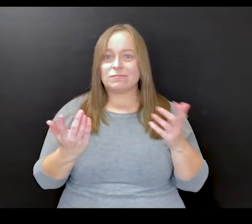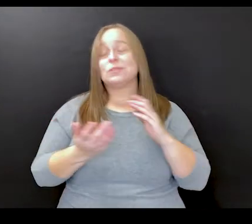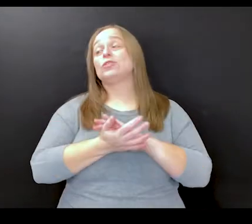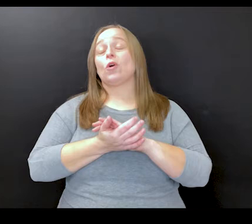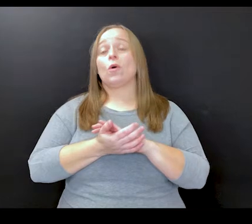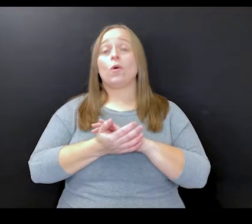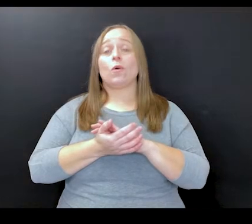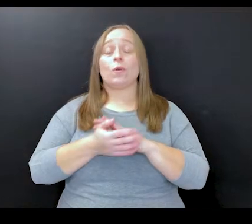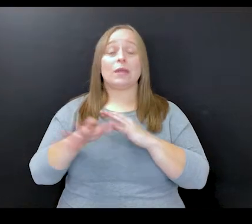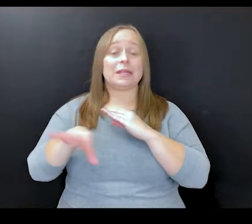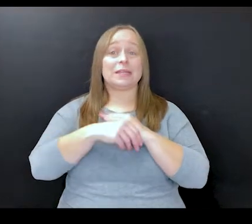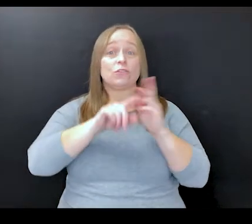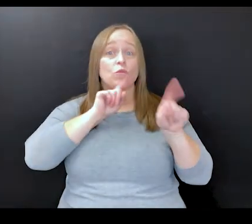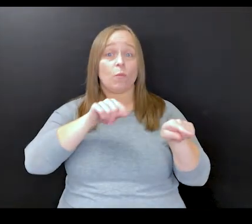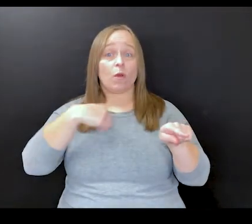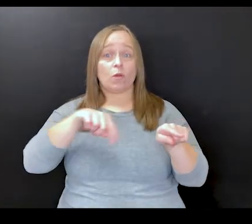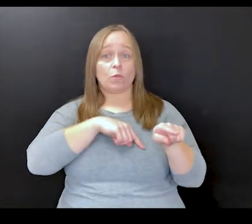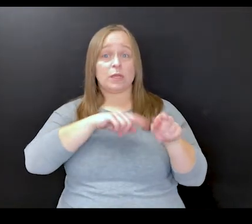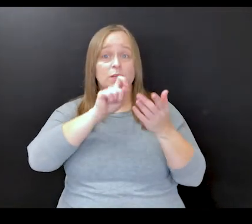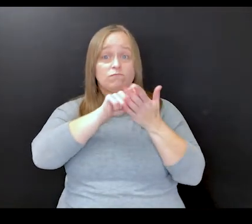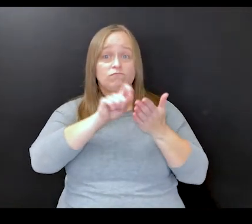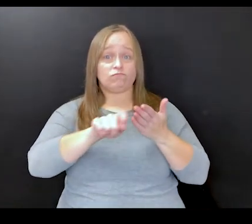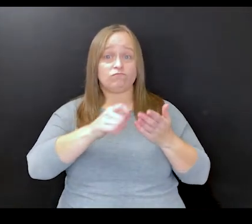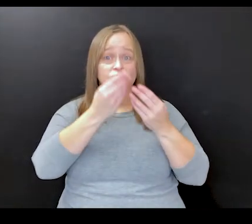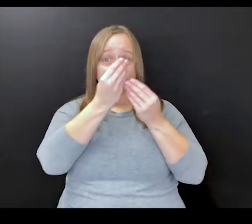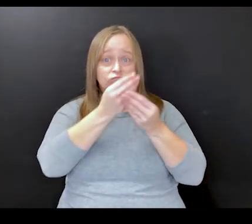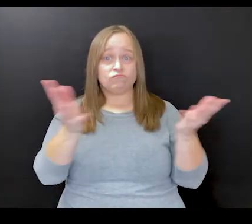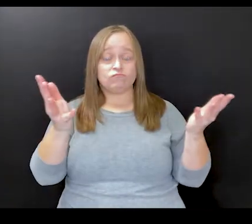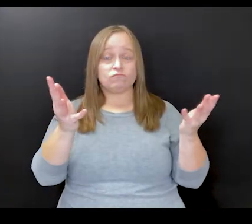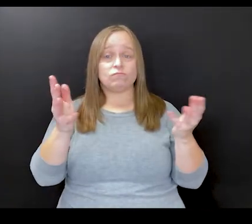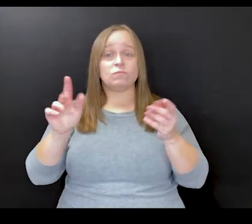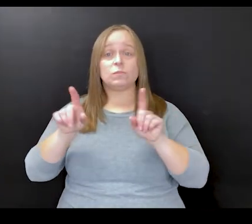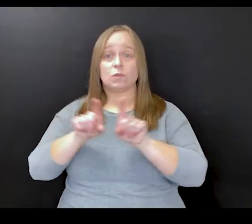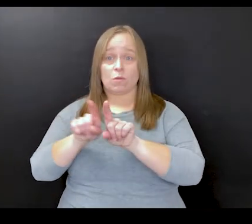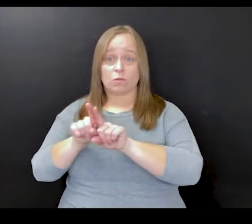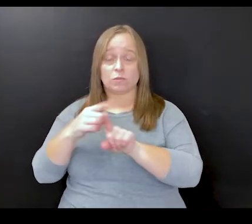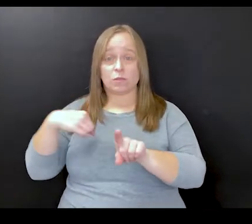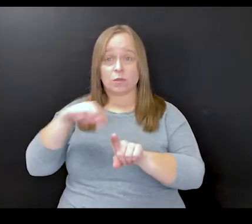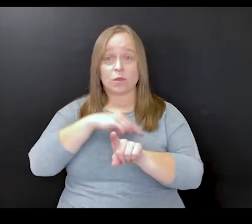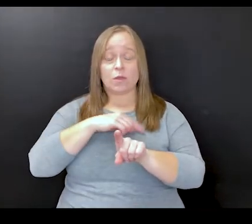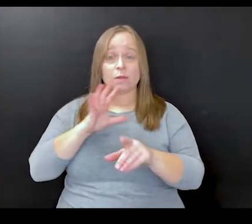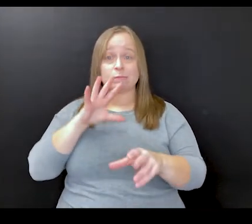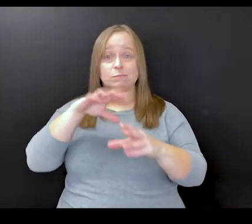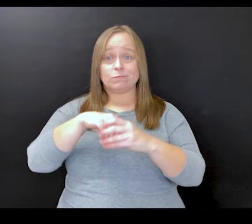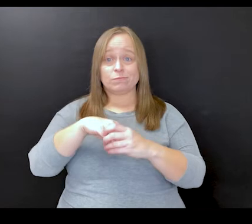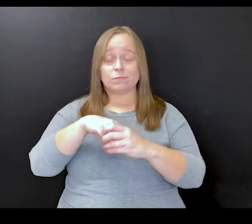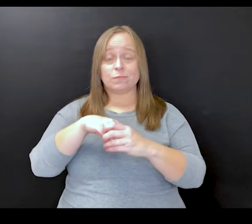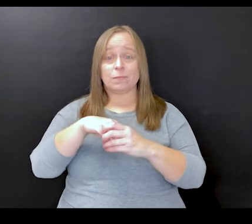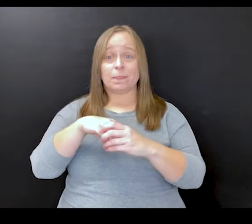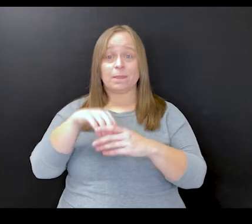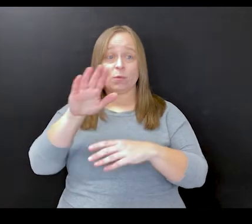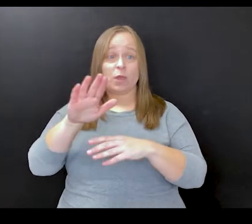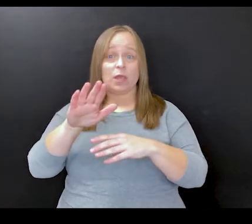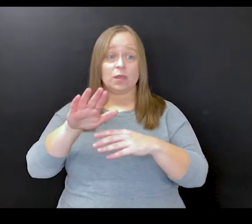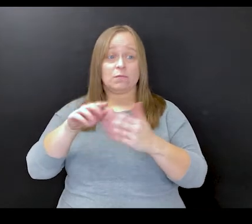So in addition to the report that we had issued, we had also participated and were at the table